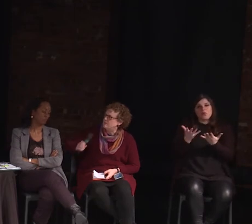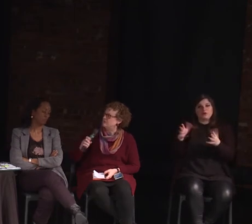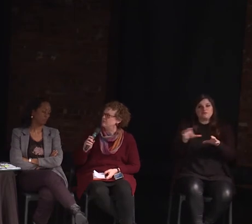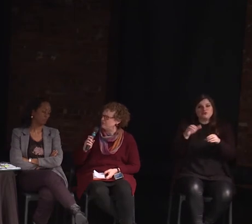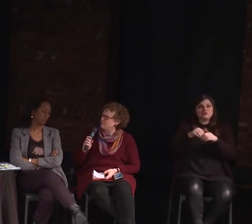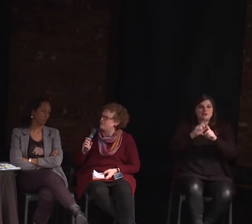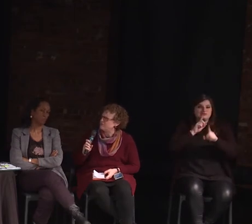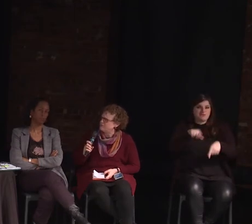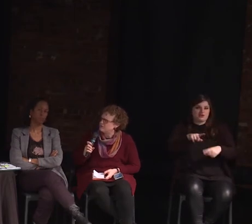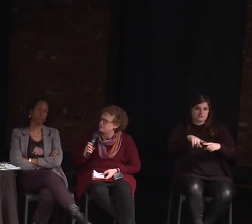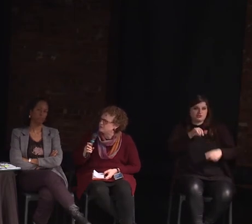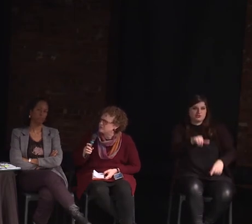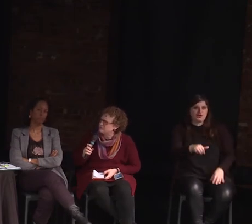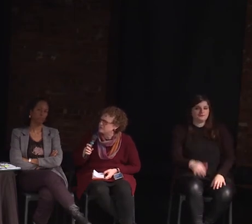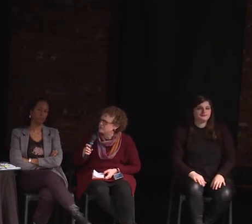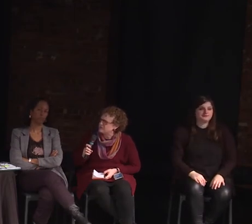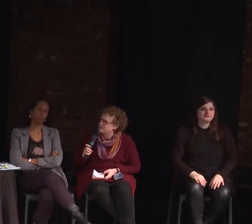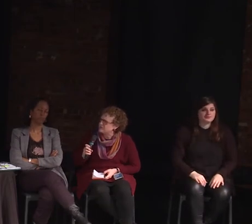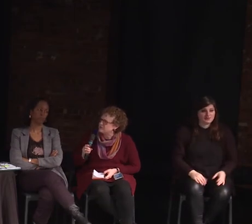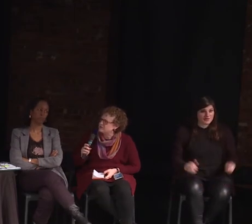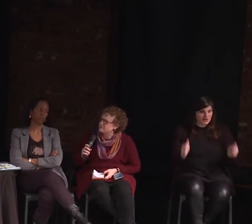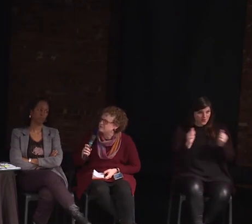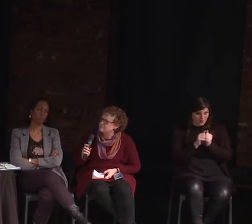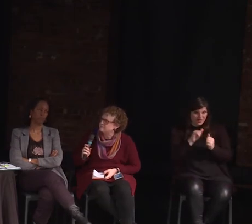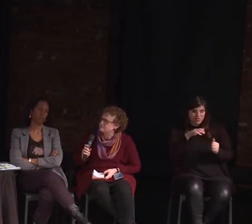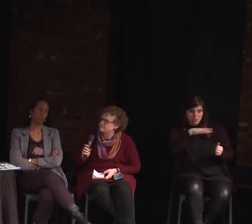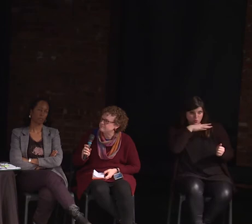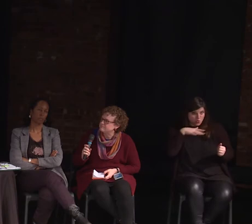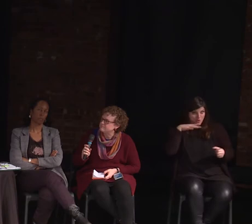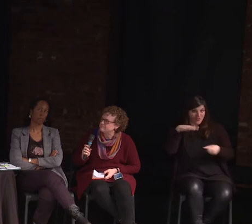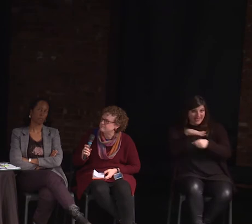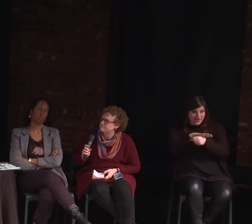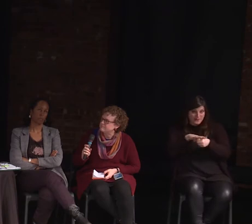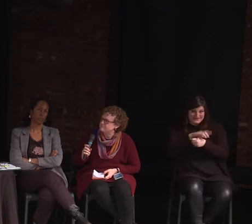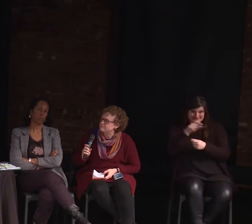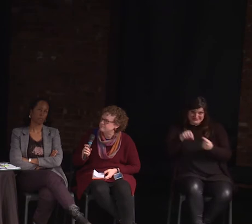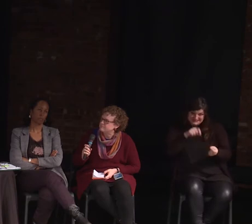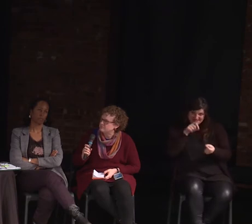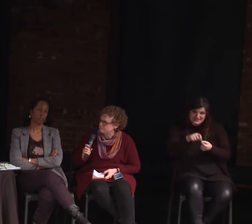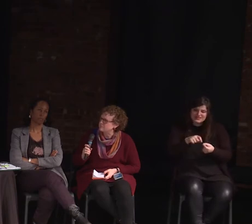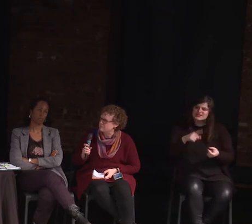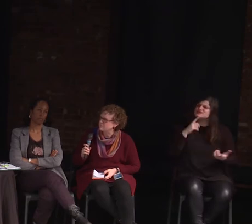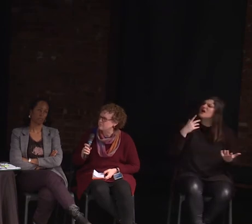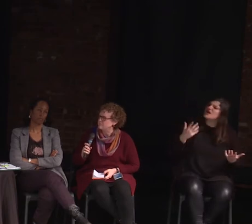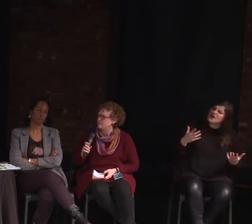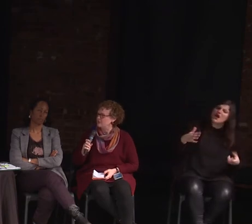Susan: You mean my role specifically? Edwin: Role but also just organization funding etc..